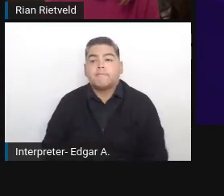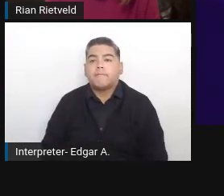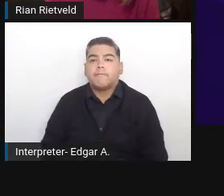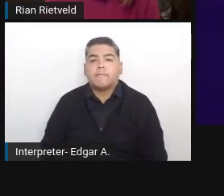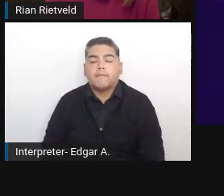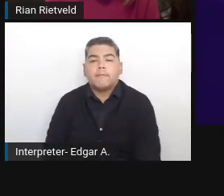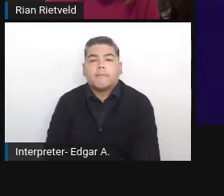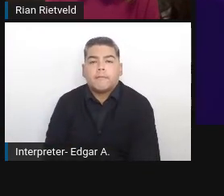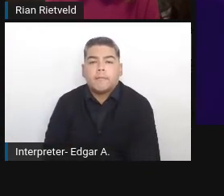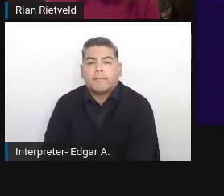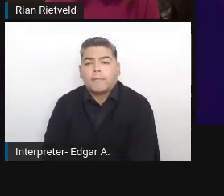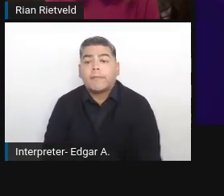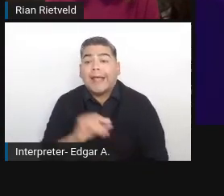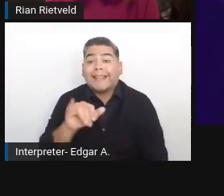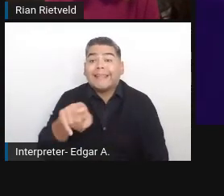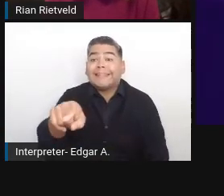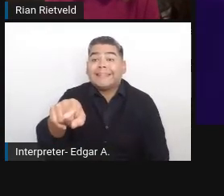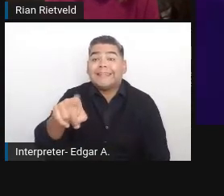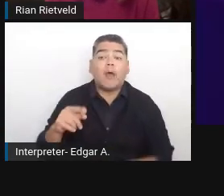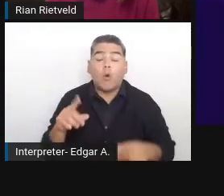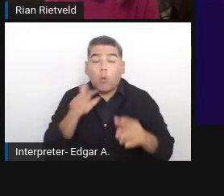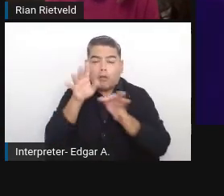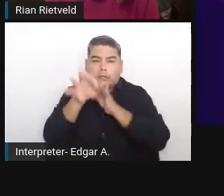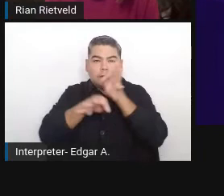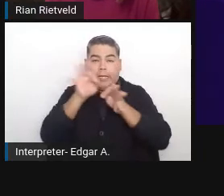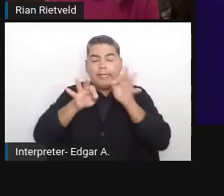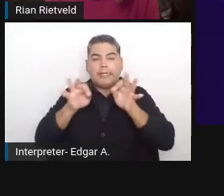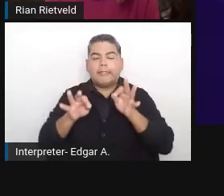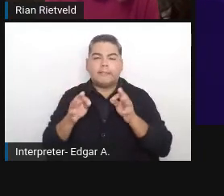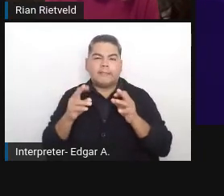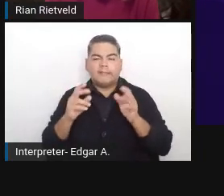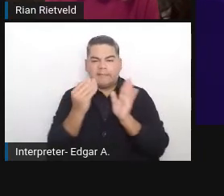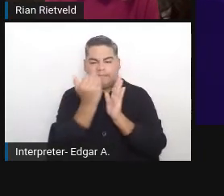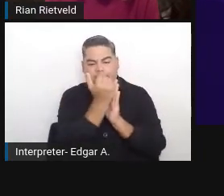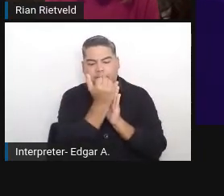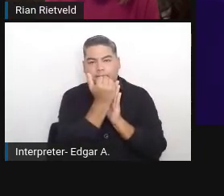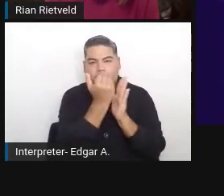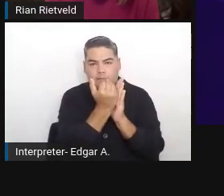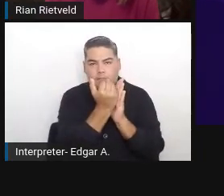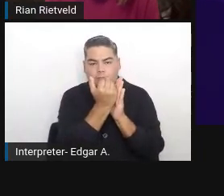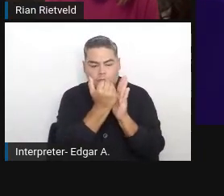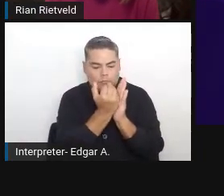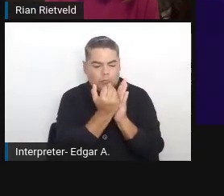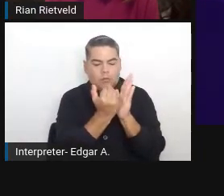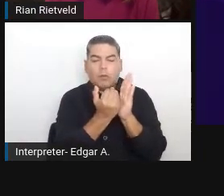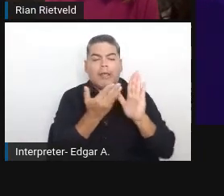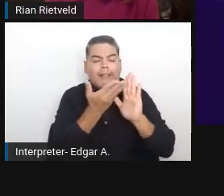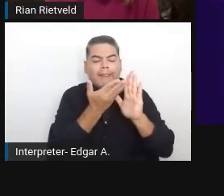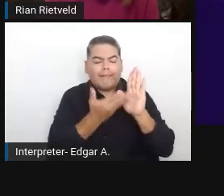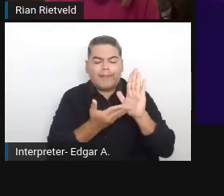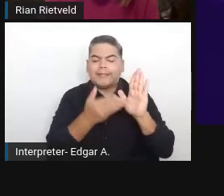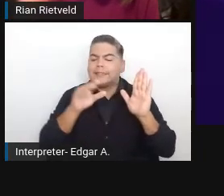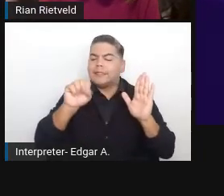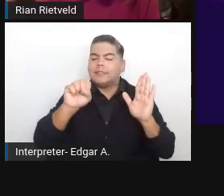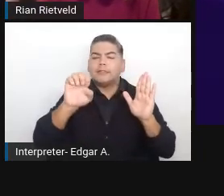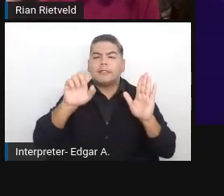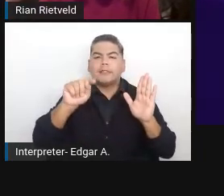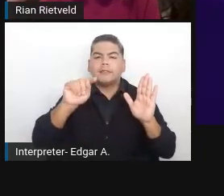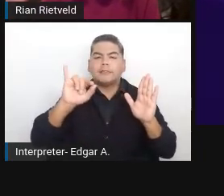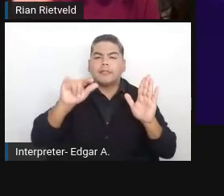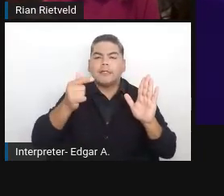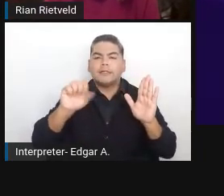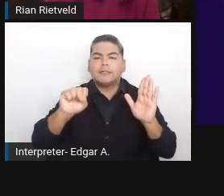It takes you step-by-step through the settings, how to compose a form